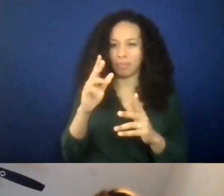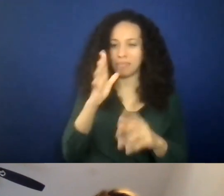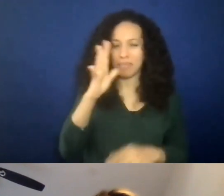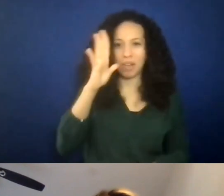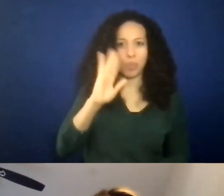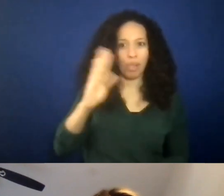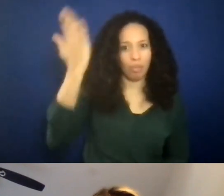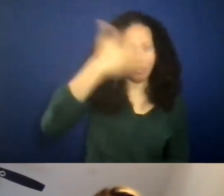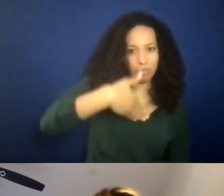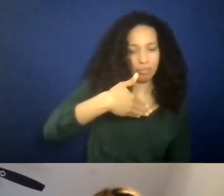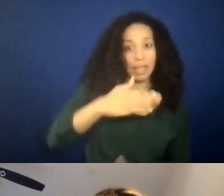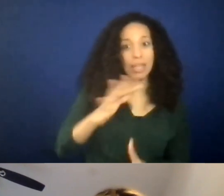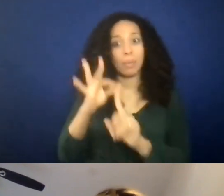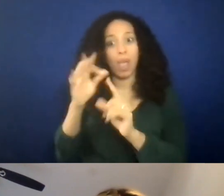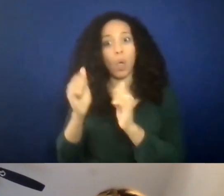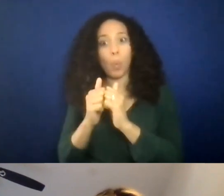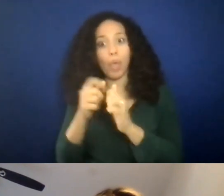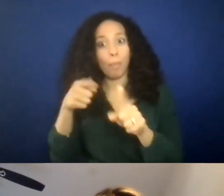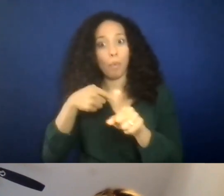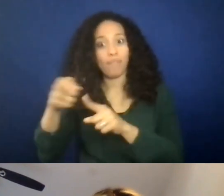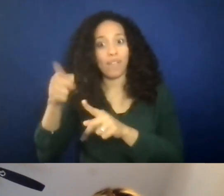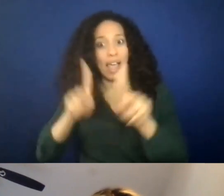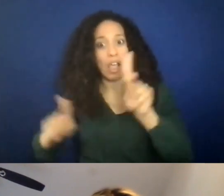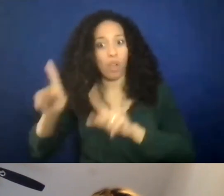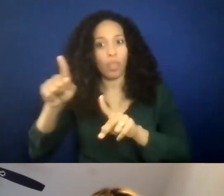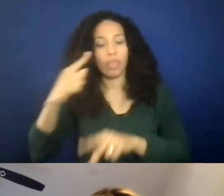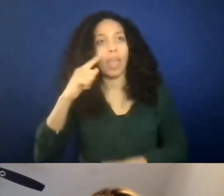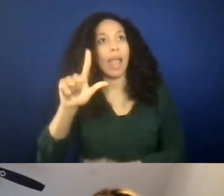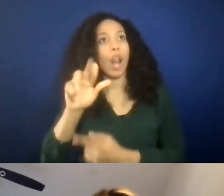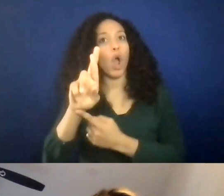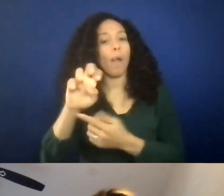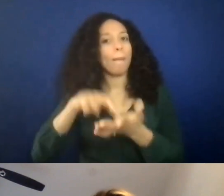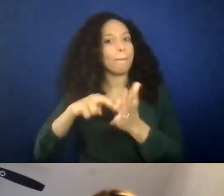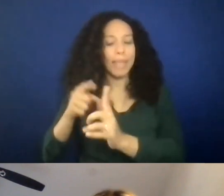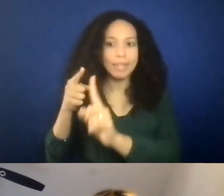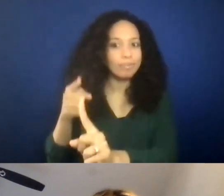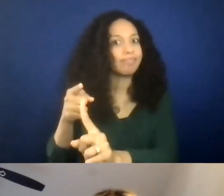think least restrictive: we just always have to be shooting for what's the least restrictive,